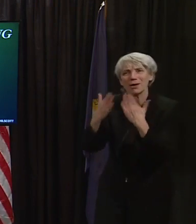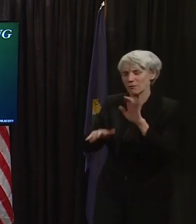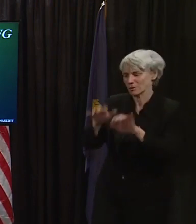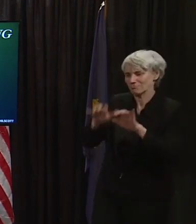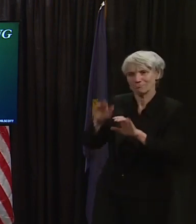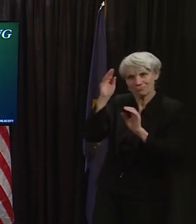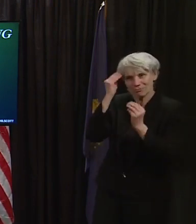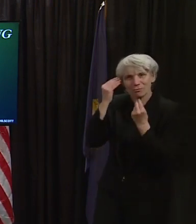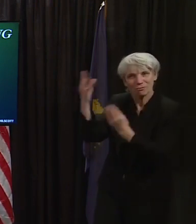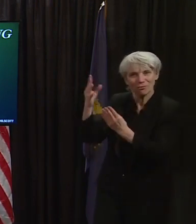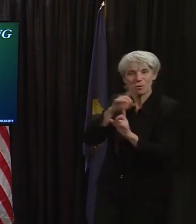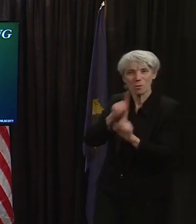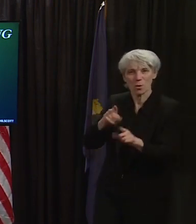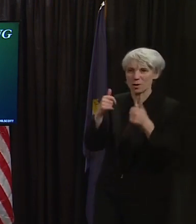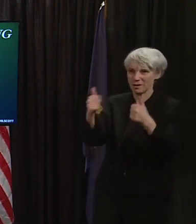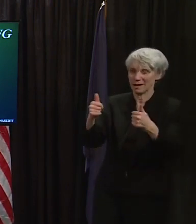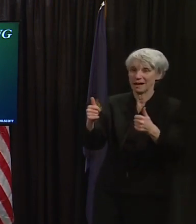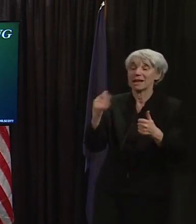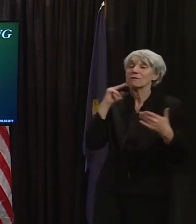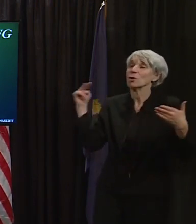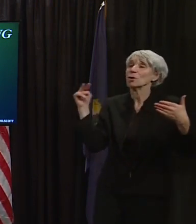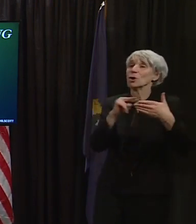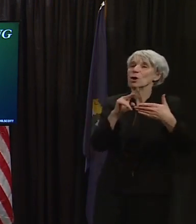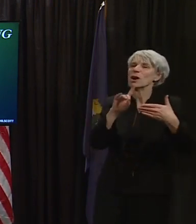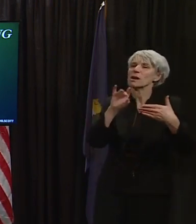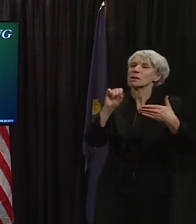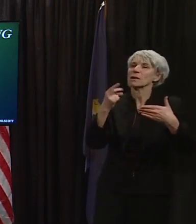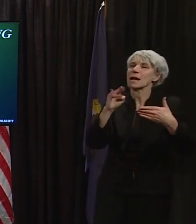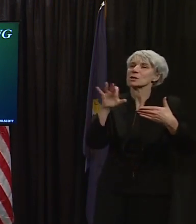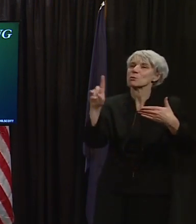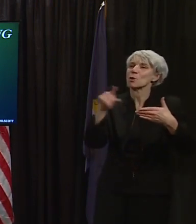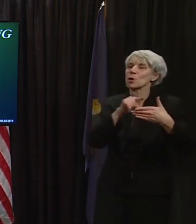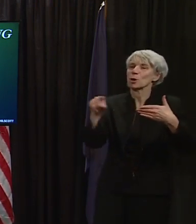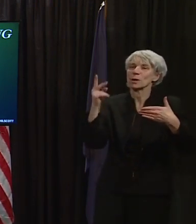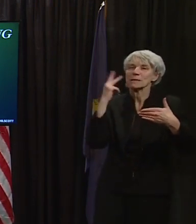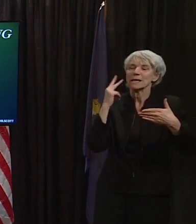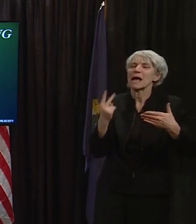call probable cases, which is the category that these positive antigen